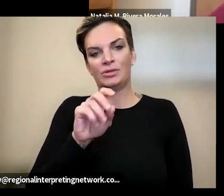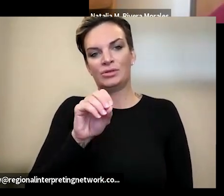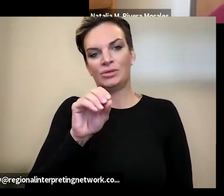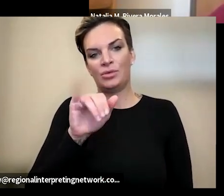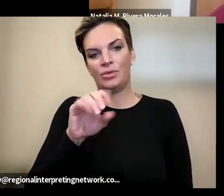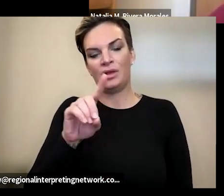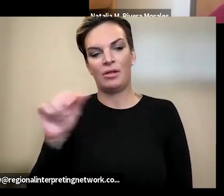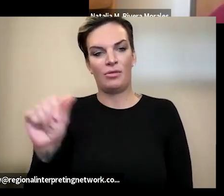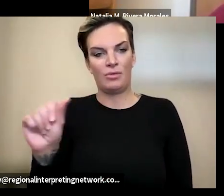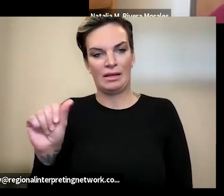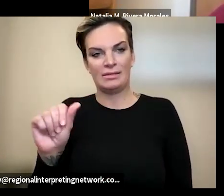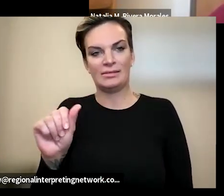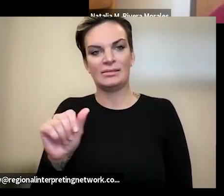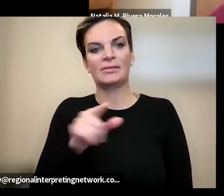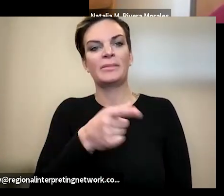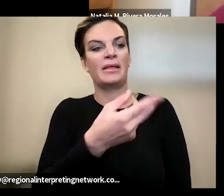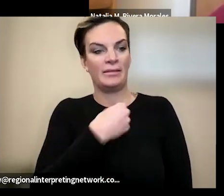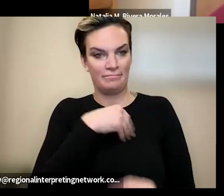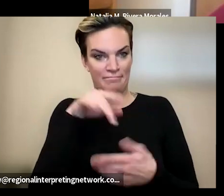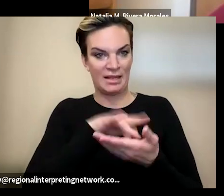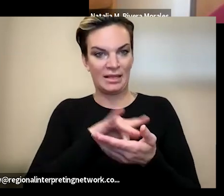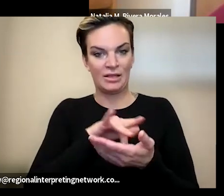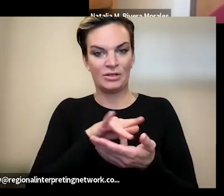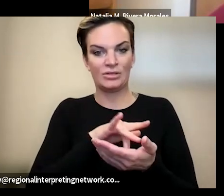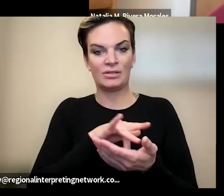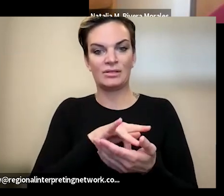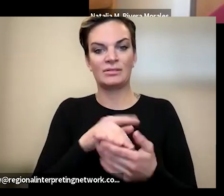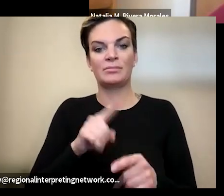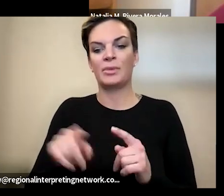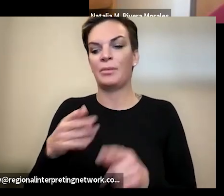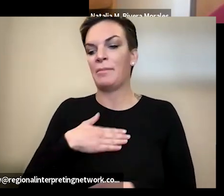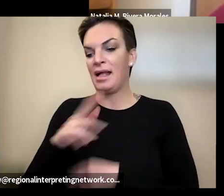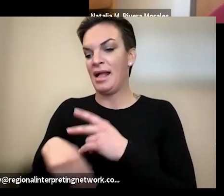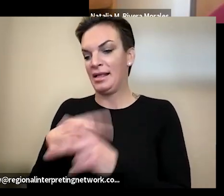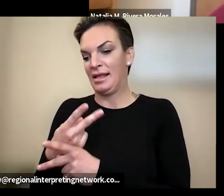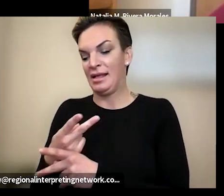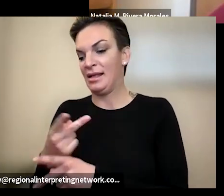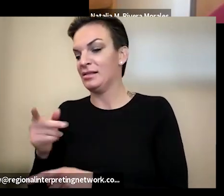and the thing about my version of psoriatic arthritis and the thing about a lot of autoimmune diseases